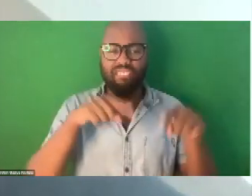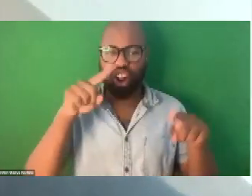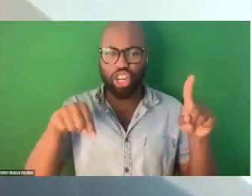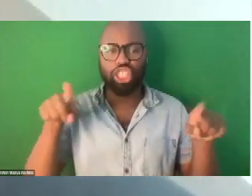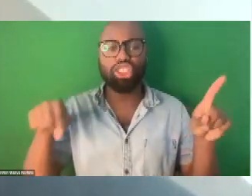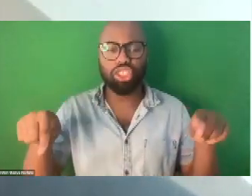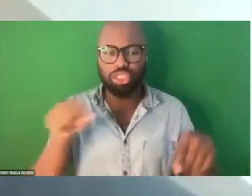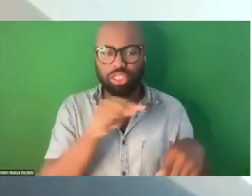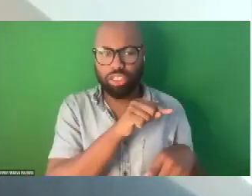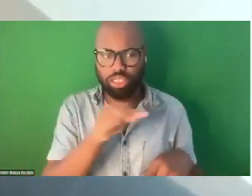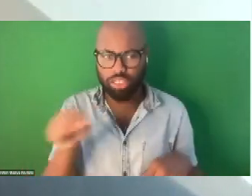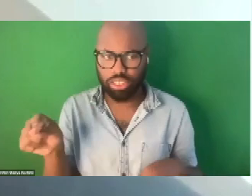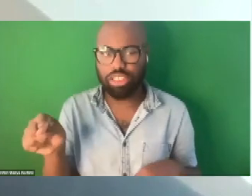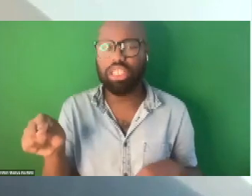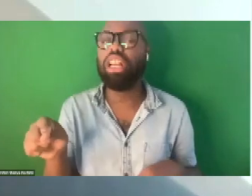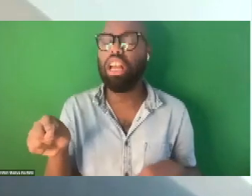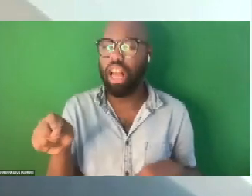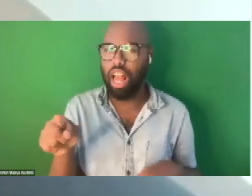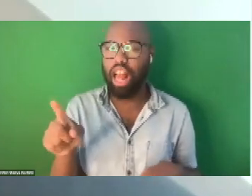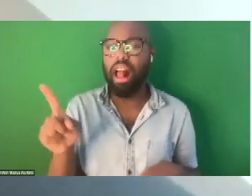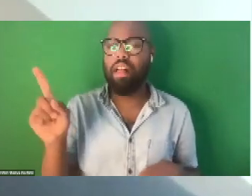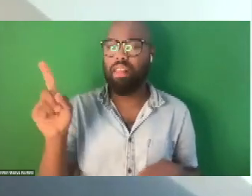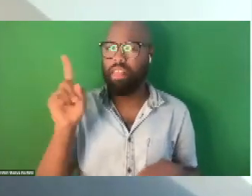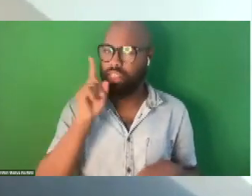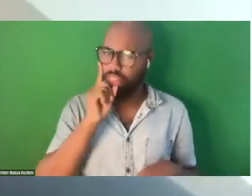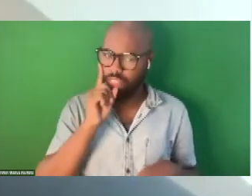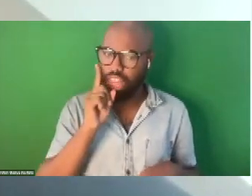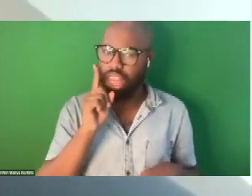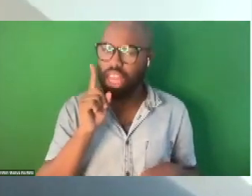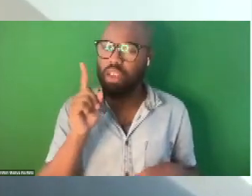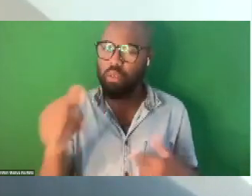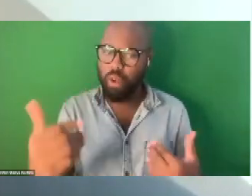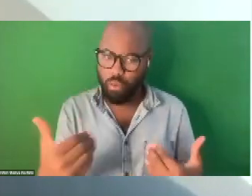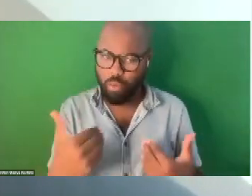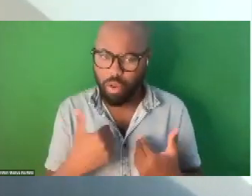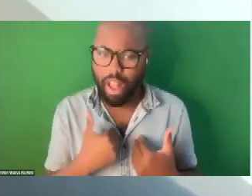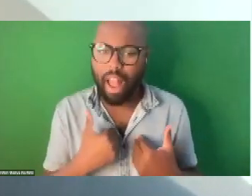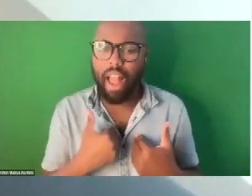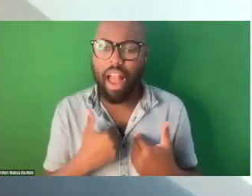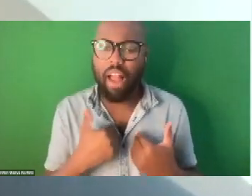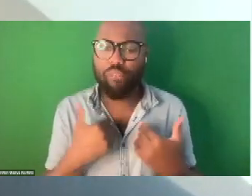I think there is at present, and this is, I think one of the things you're speaking to, Amy,